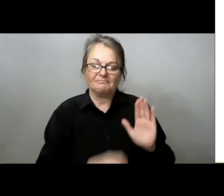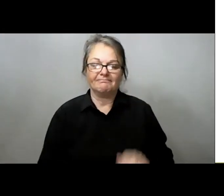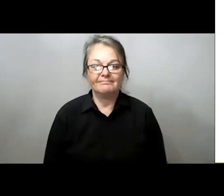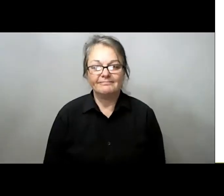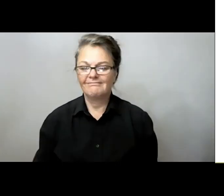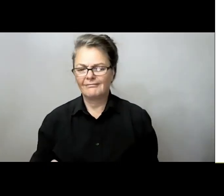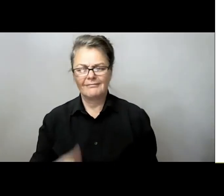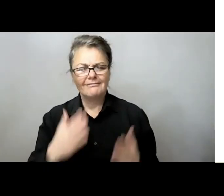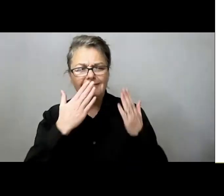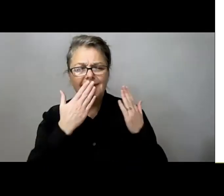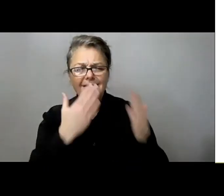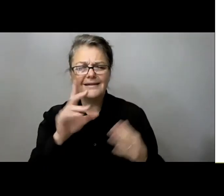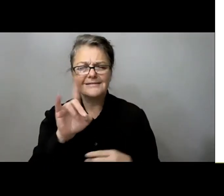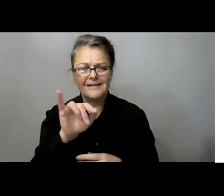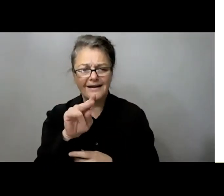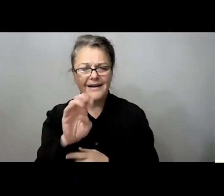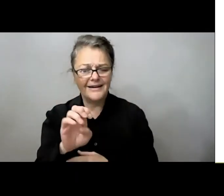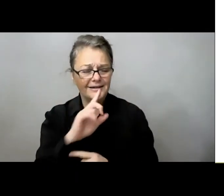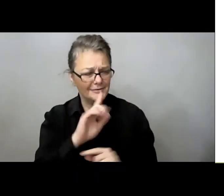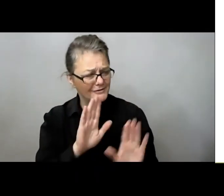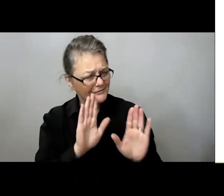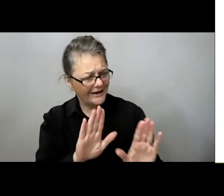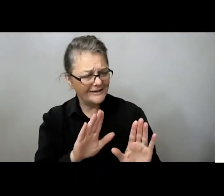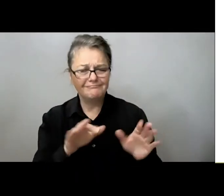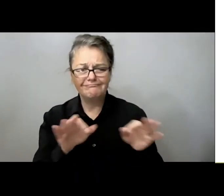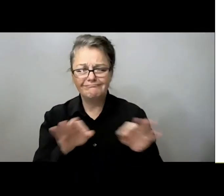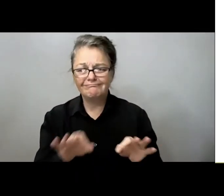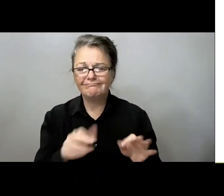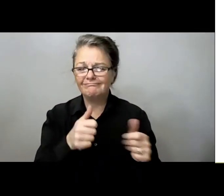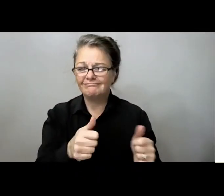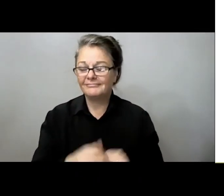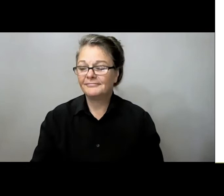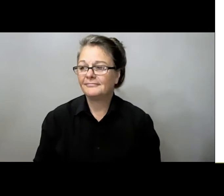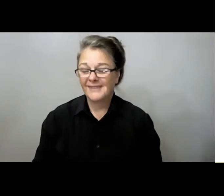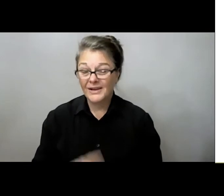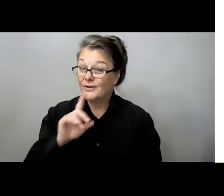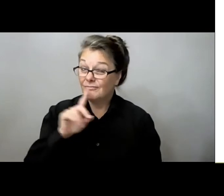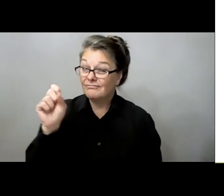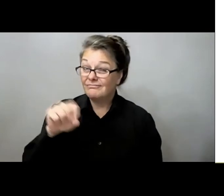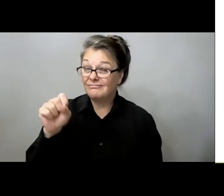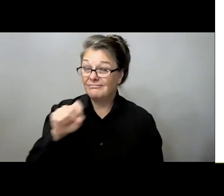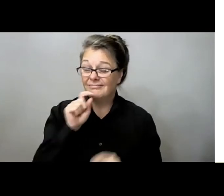THANK YOU DIANNE, THAT WAS GREAT. SO, SO IMPORTANT TO THINK ABOUT THE